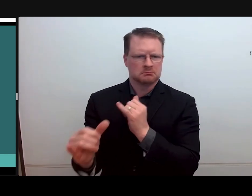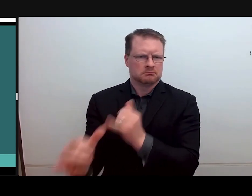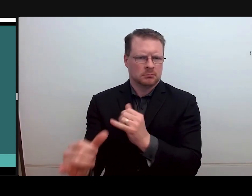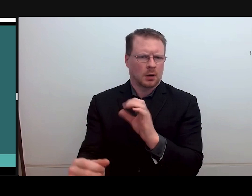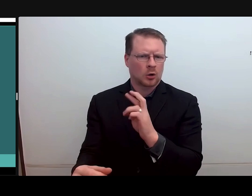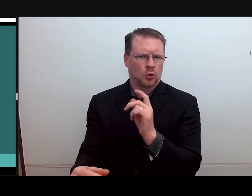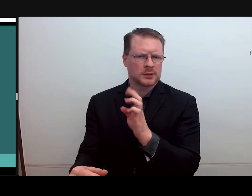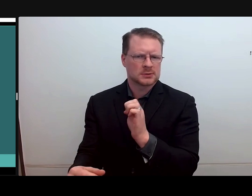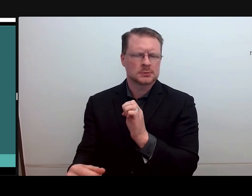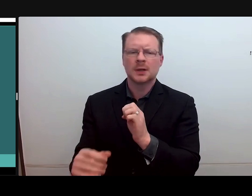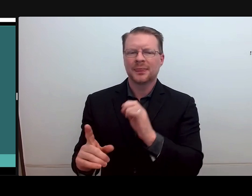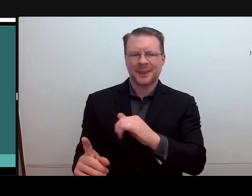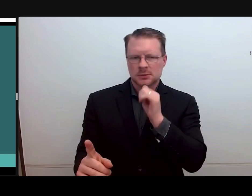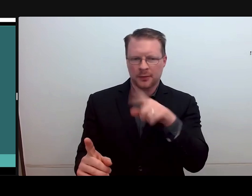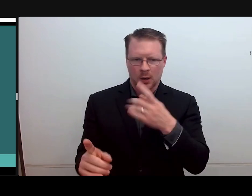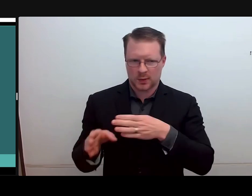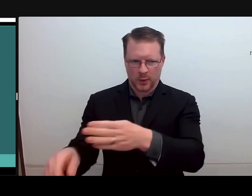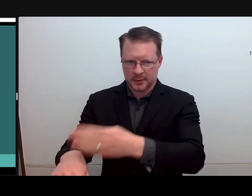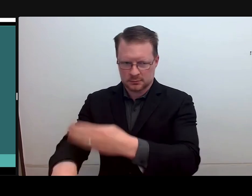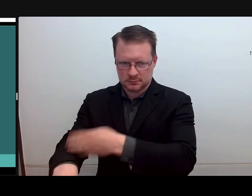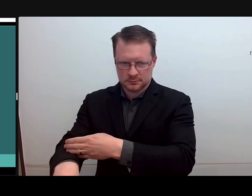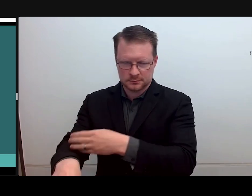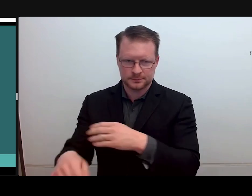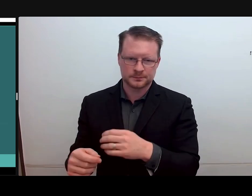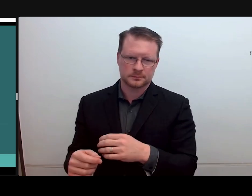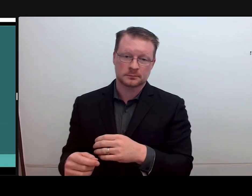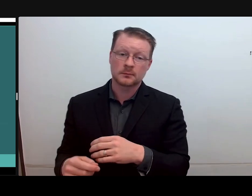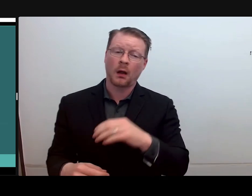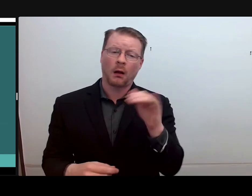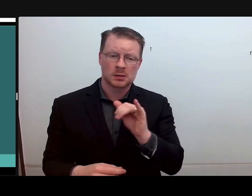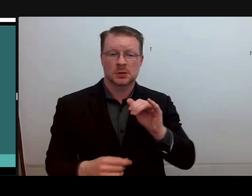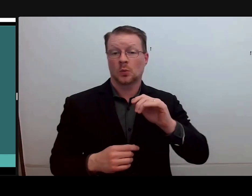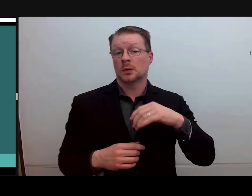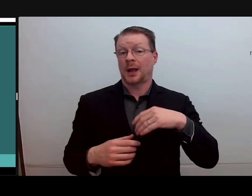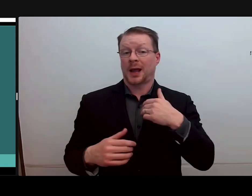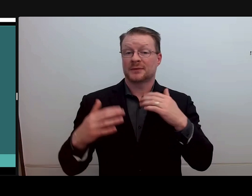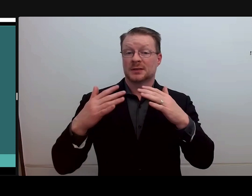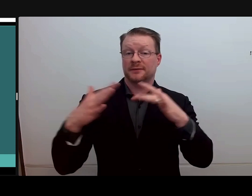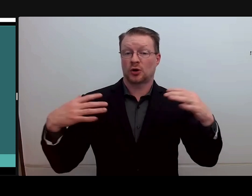with patients who are deaf again exhibit concordance, and that's not the only way that having deaf healthcare